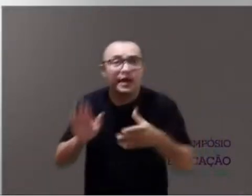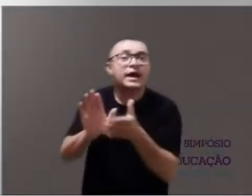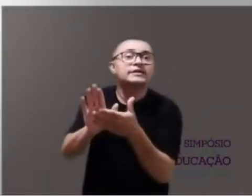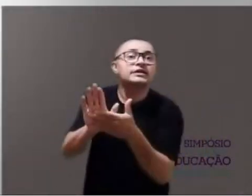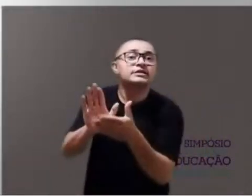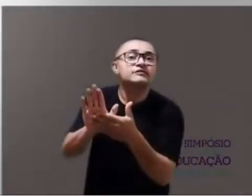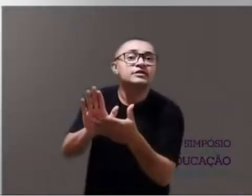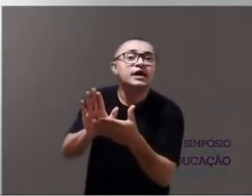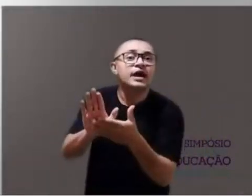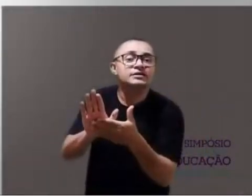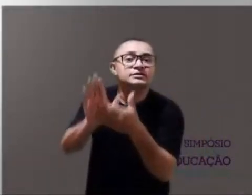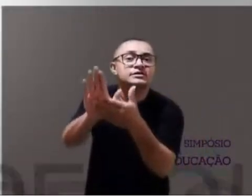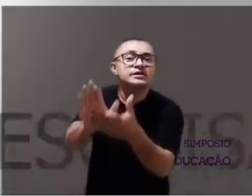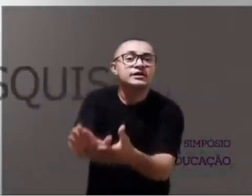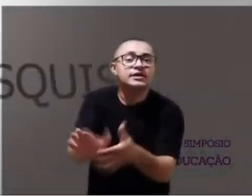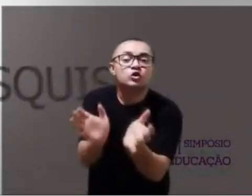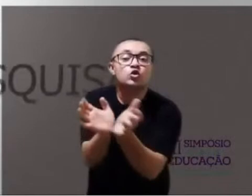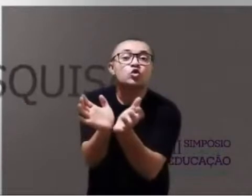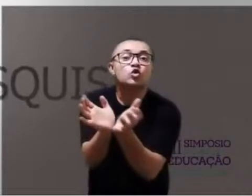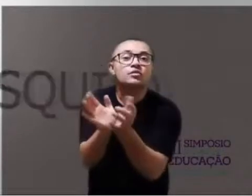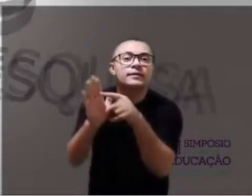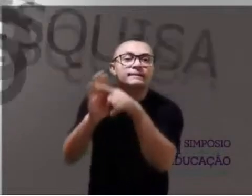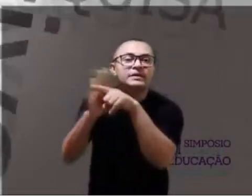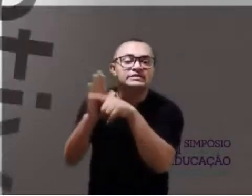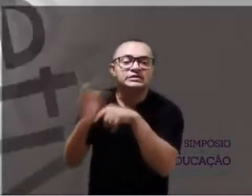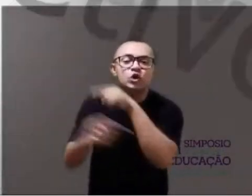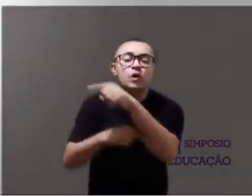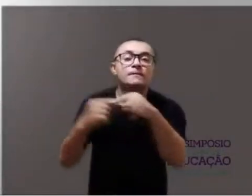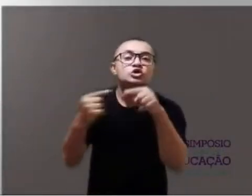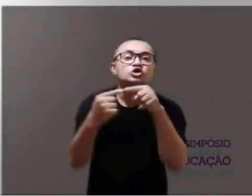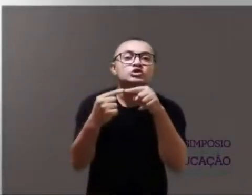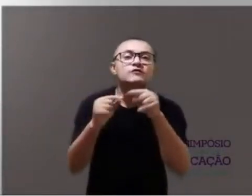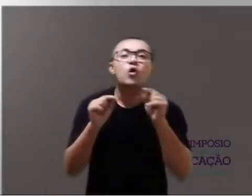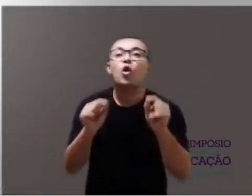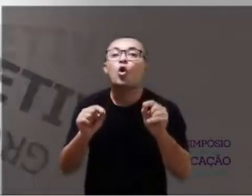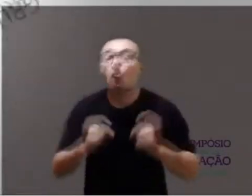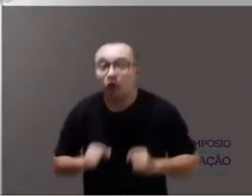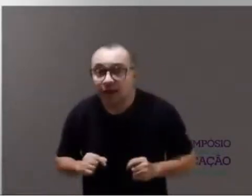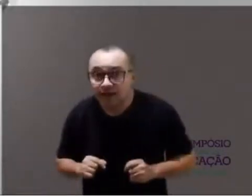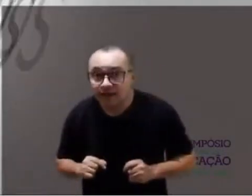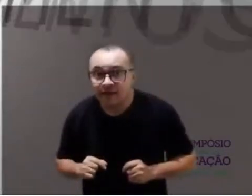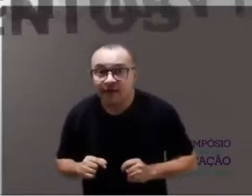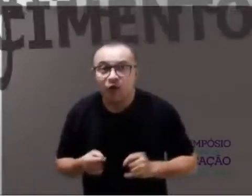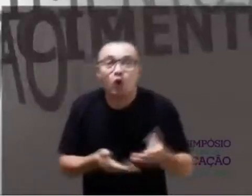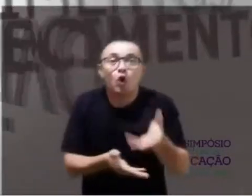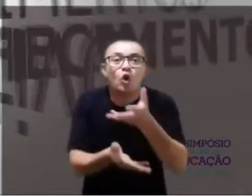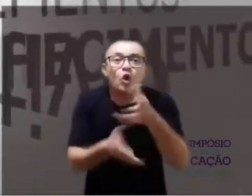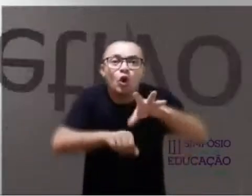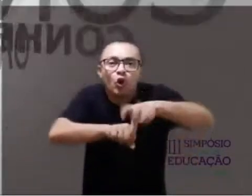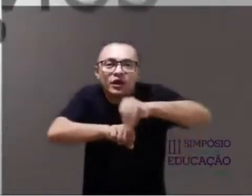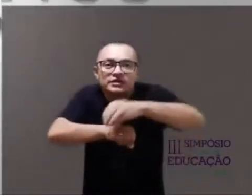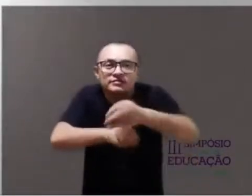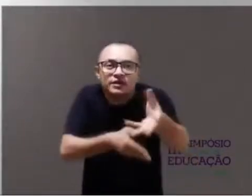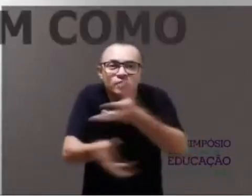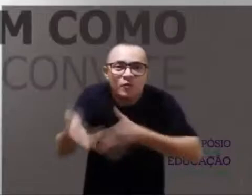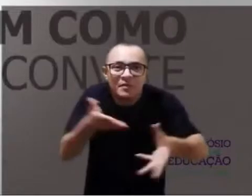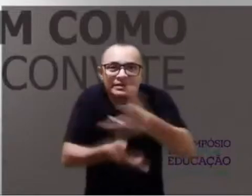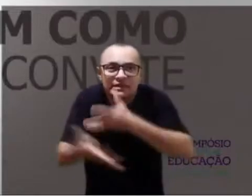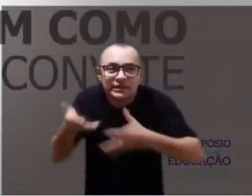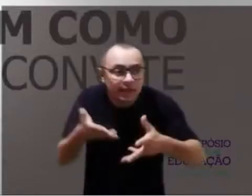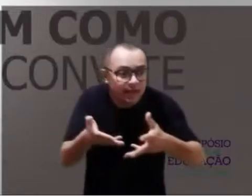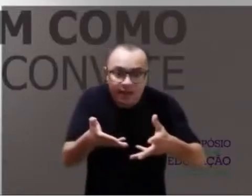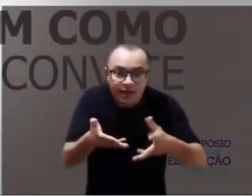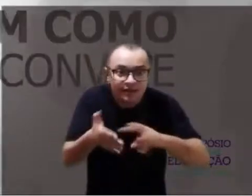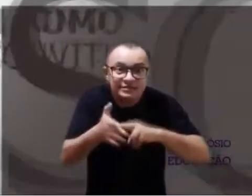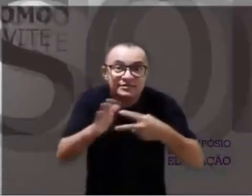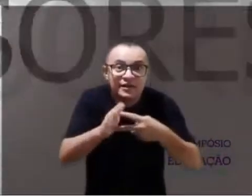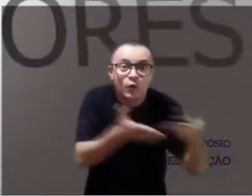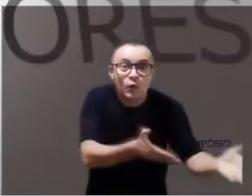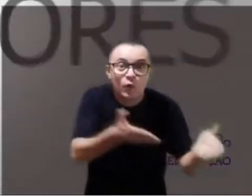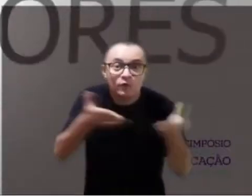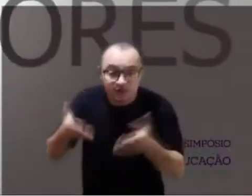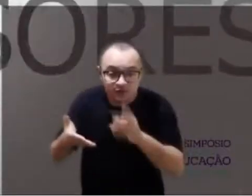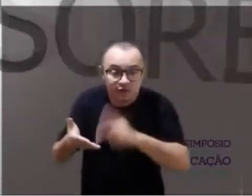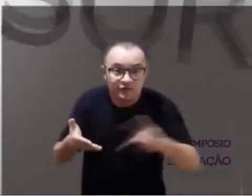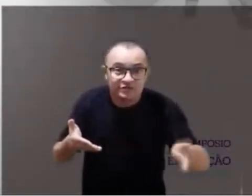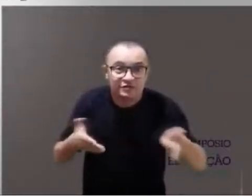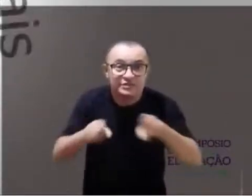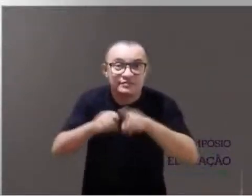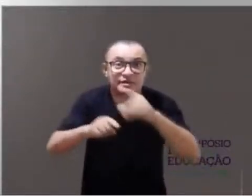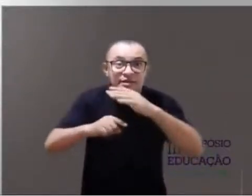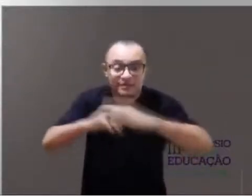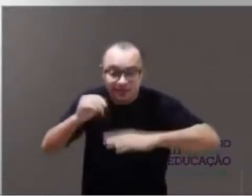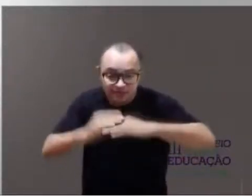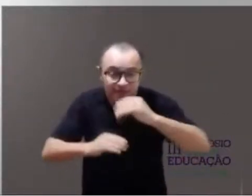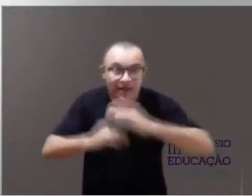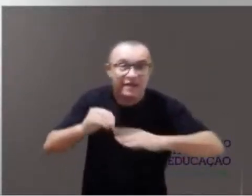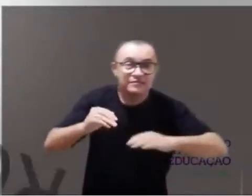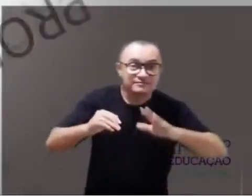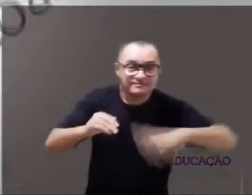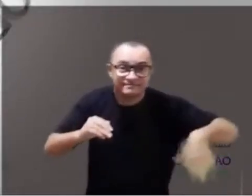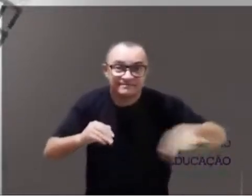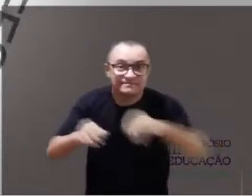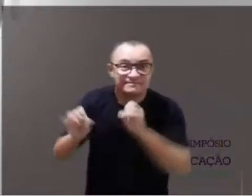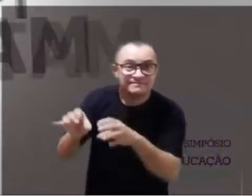Projects developed by this research group have as their main goal sharing knowledge that may work as an invitation for teachers and other educational practitioners alike